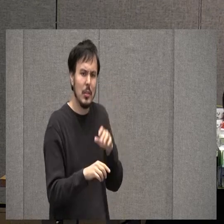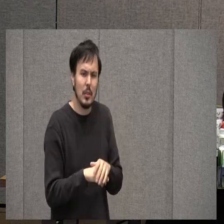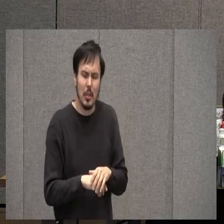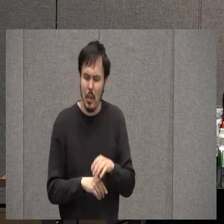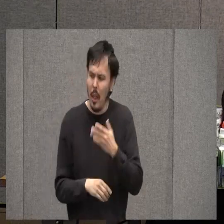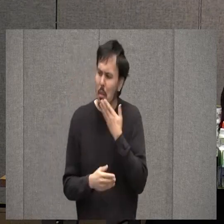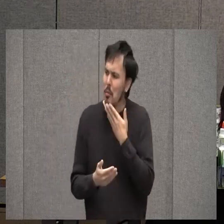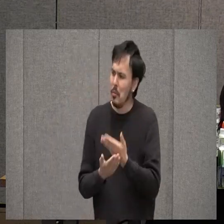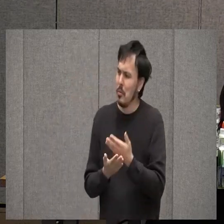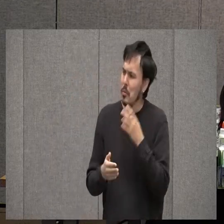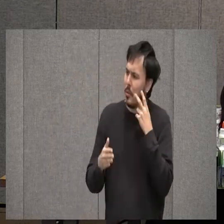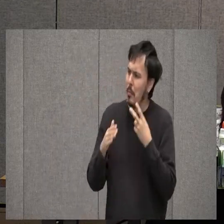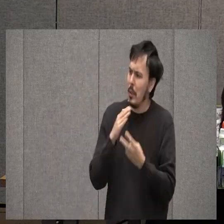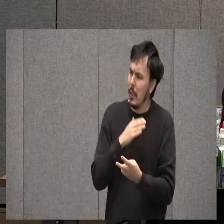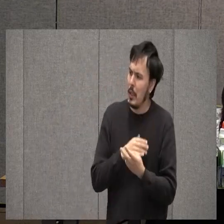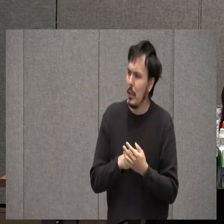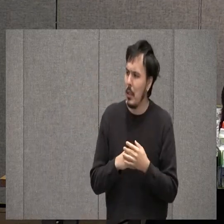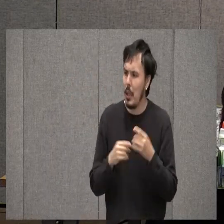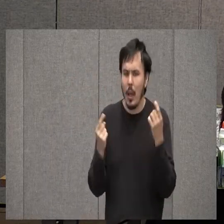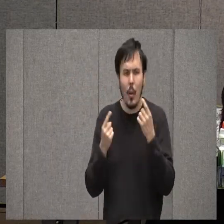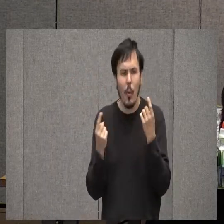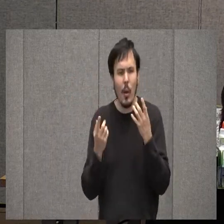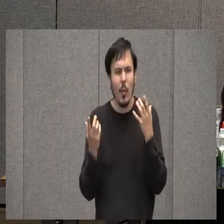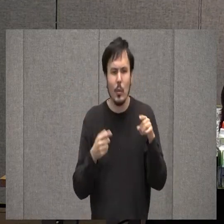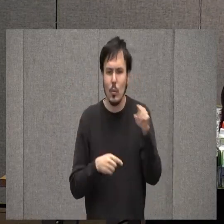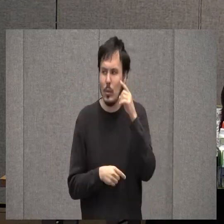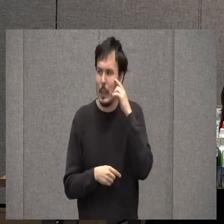I wonder what everybody thinks about that.